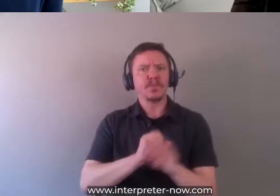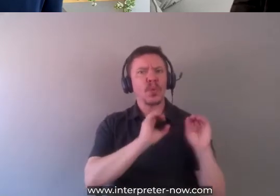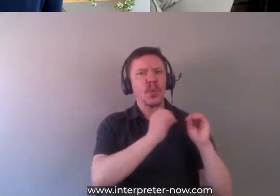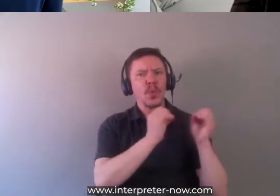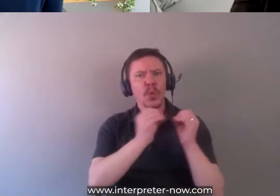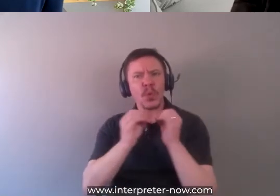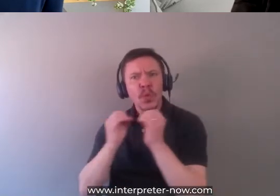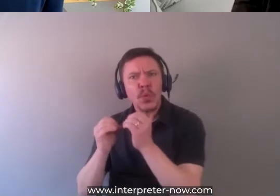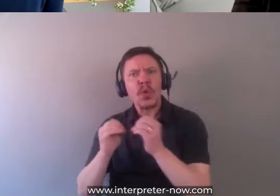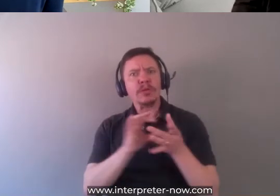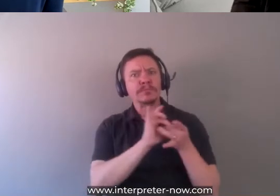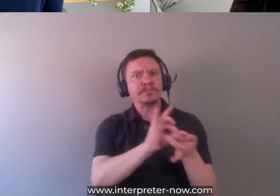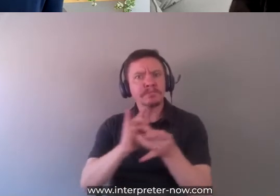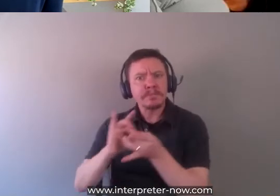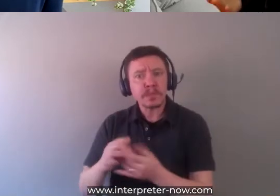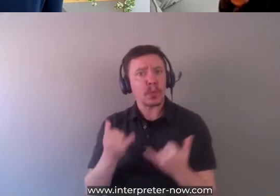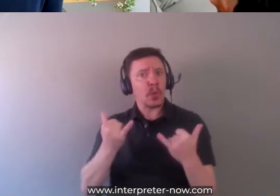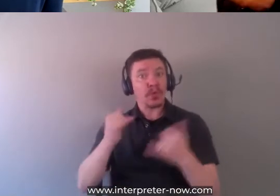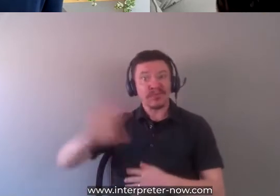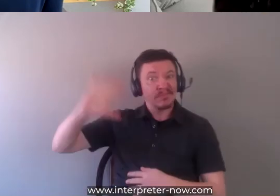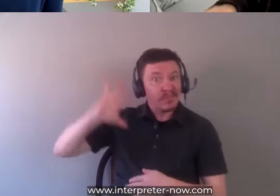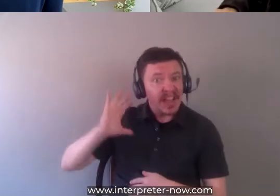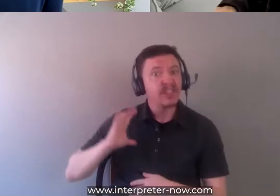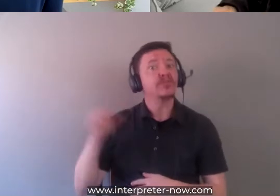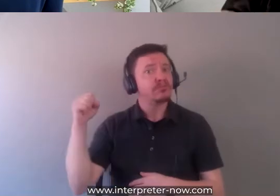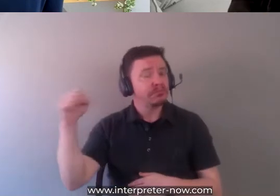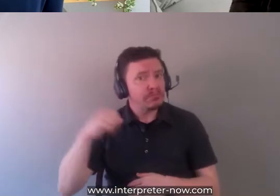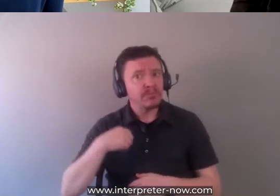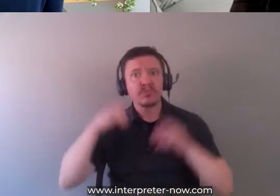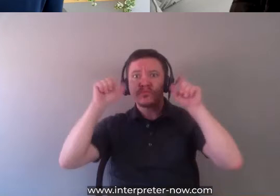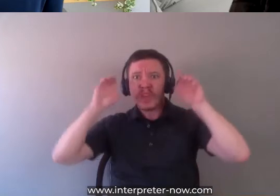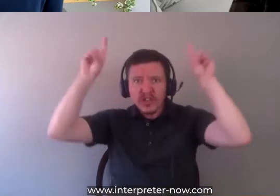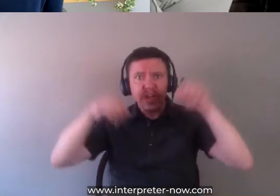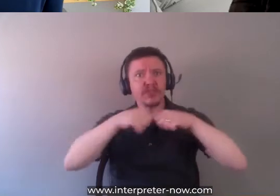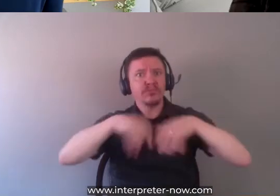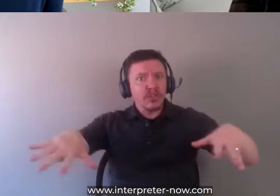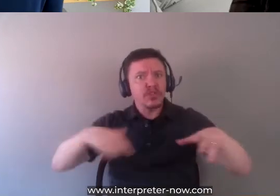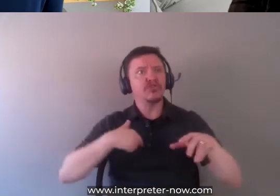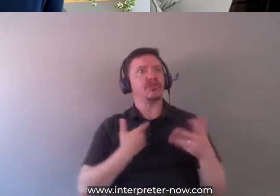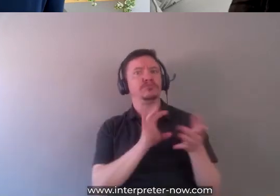current and past, it has spanned multiple educational institutions. Oftentimes it looks